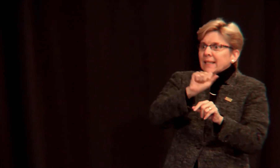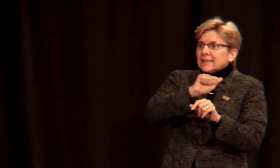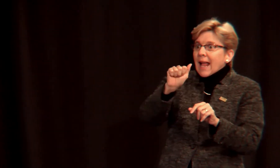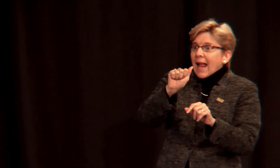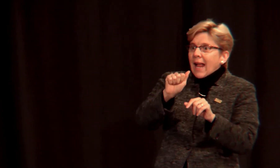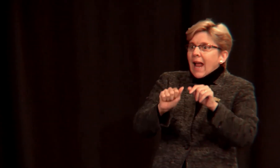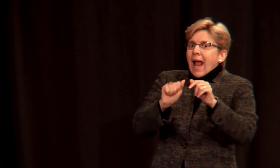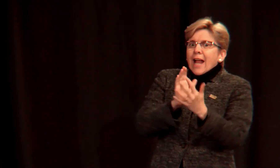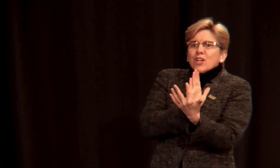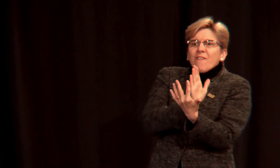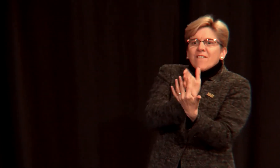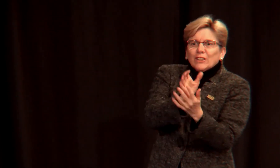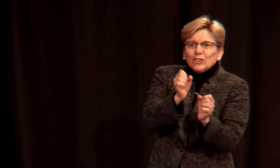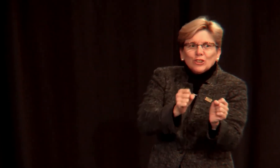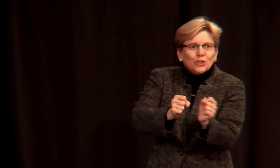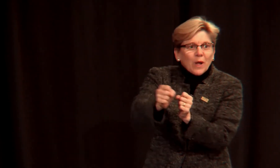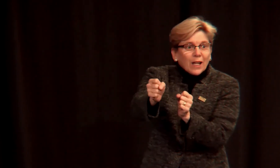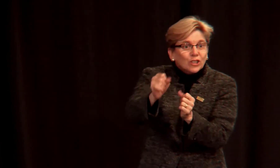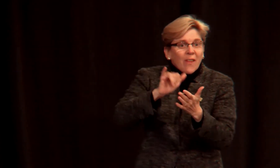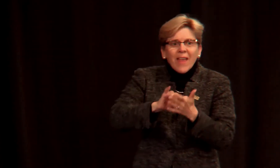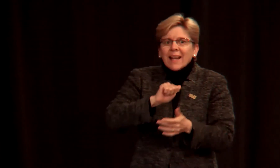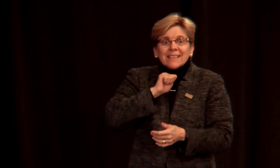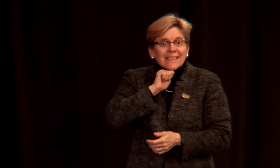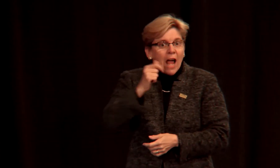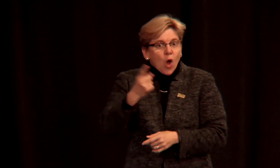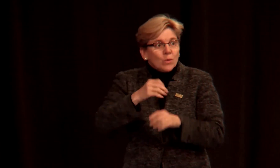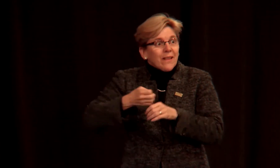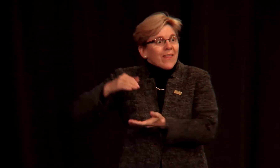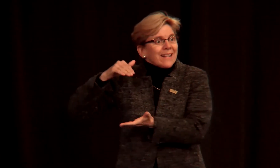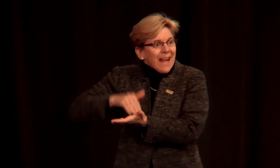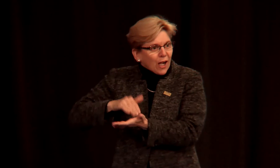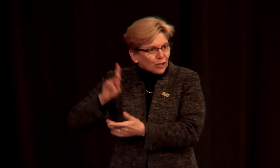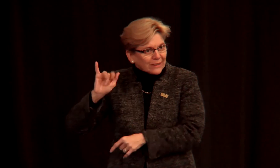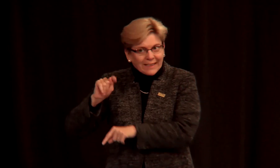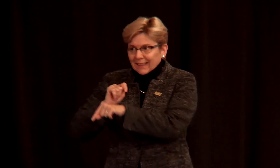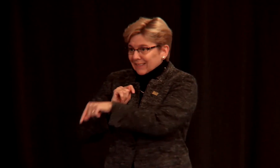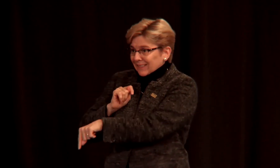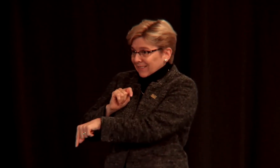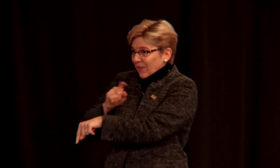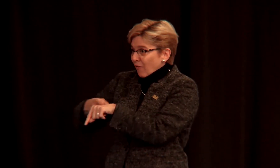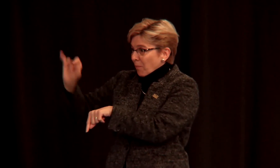and that is an intervention strategy that not...are not only based on